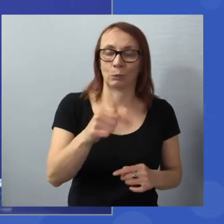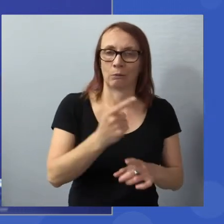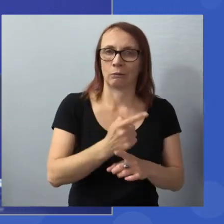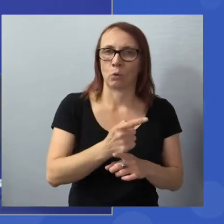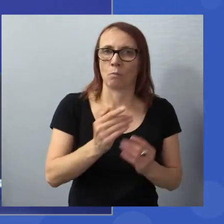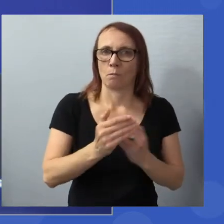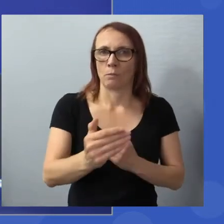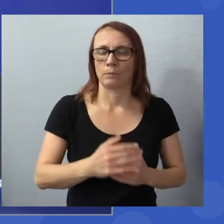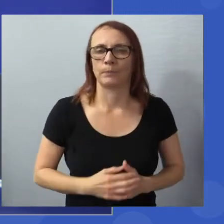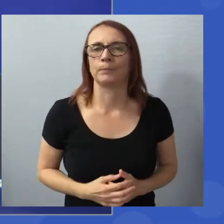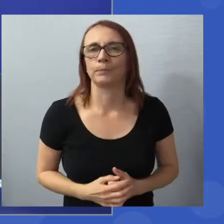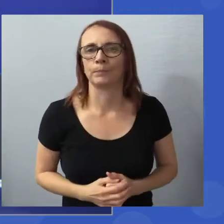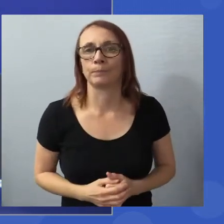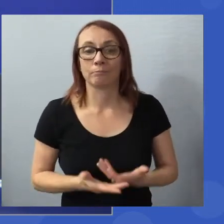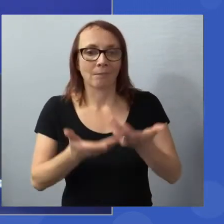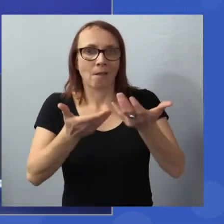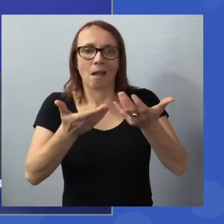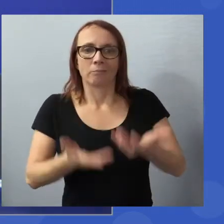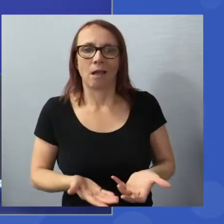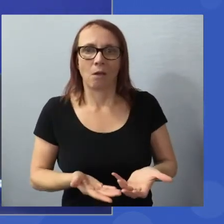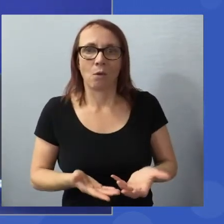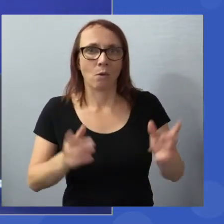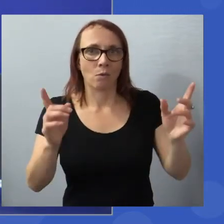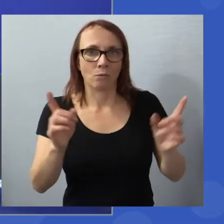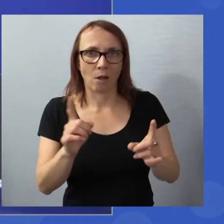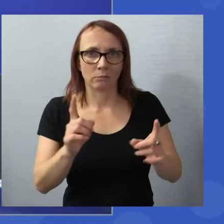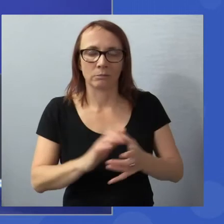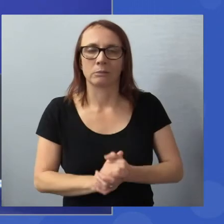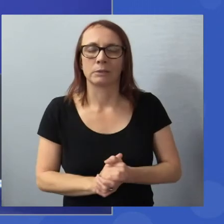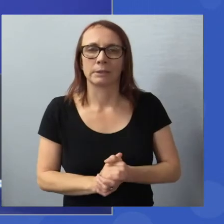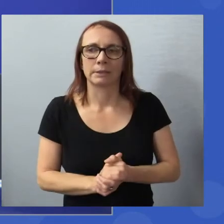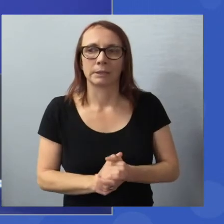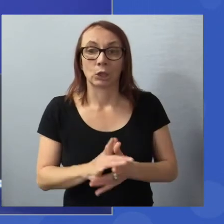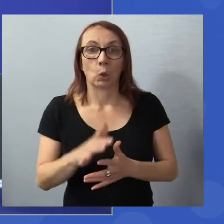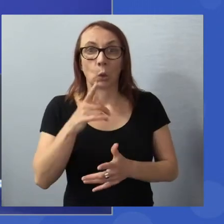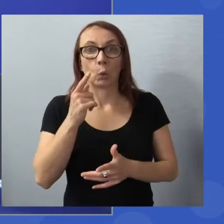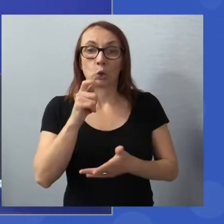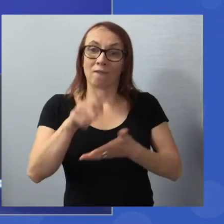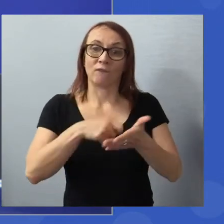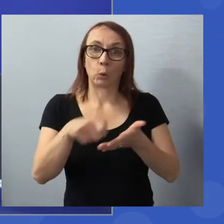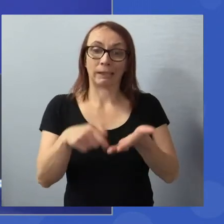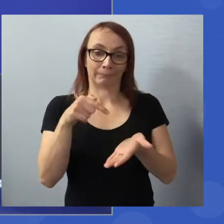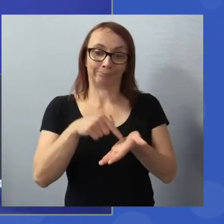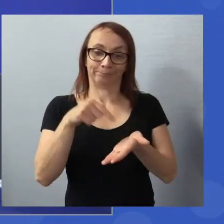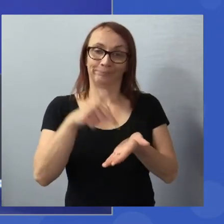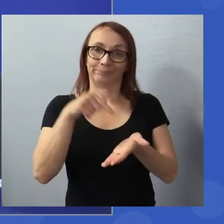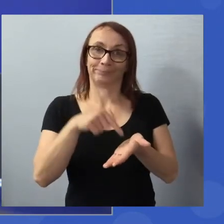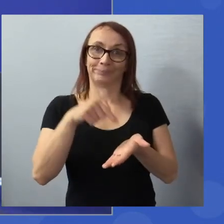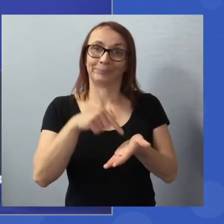what we're going to do now is take an opportunity to use our voting keypads again in the middle of the room or in the